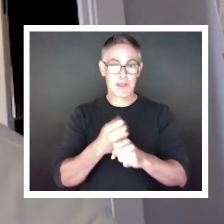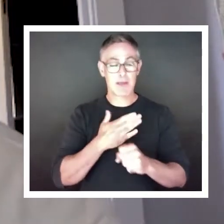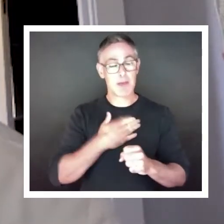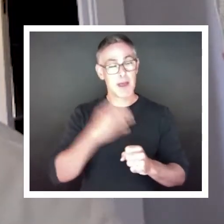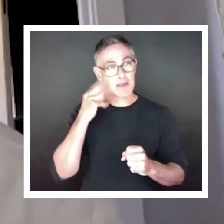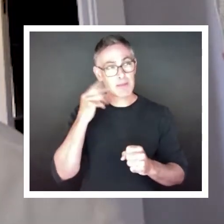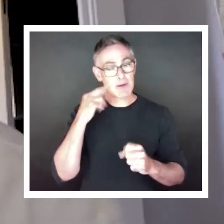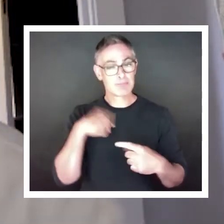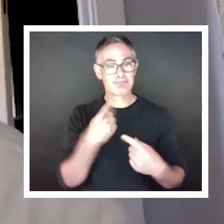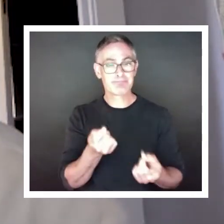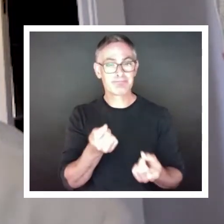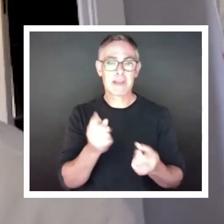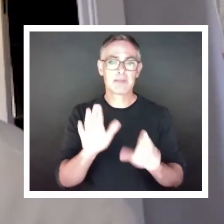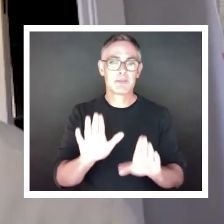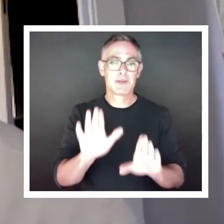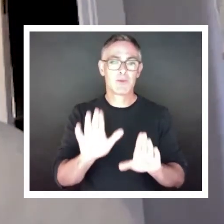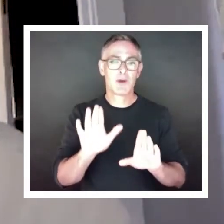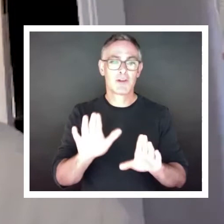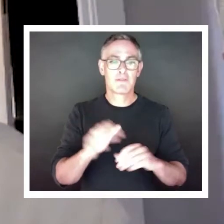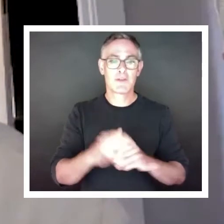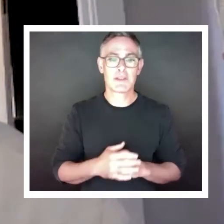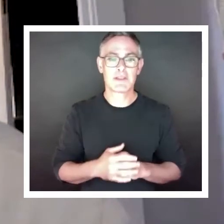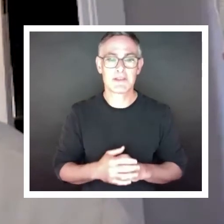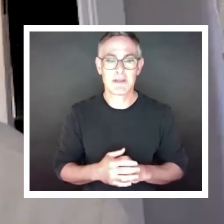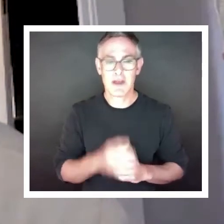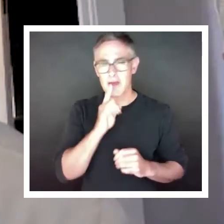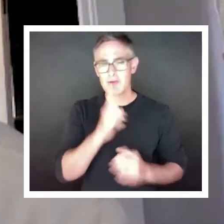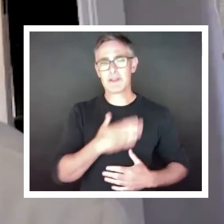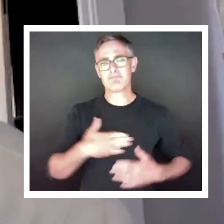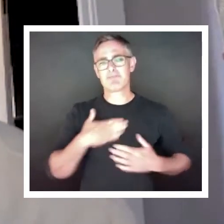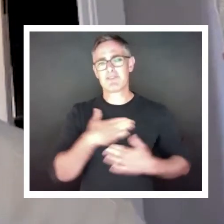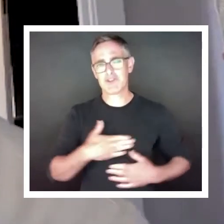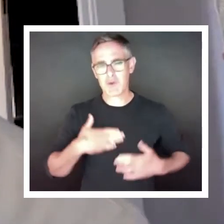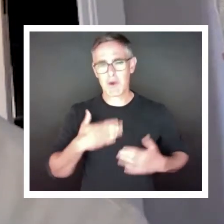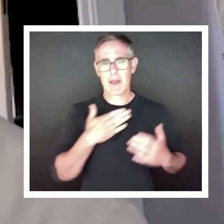I really enjoyed the classes that I have been taking